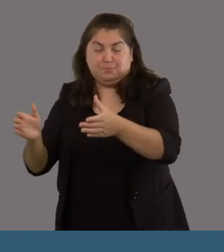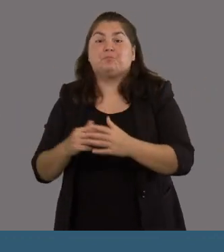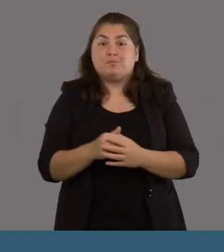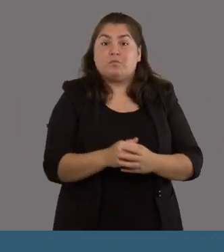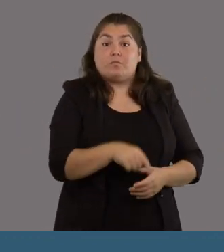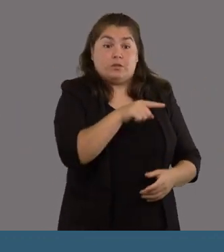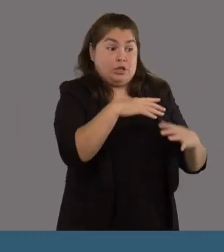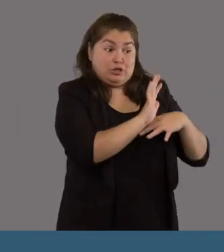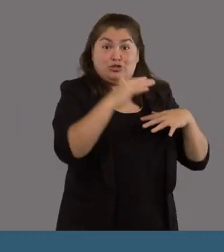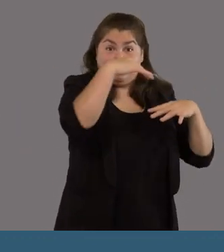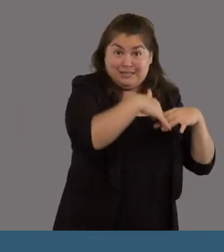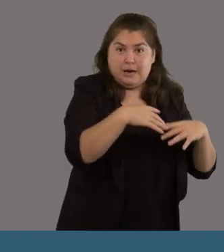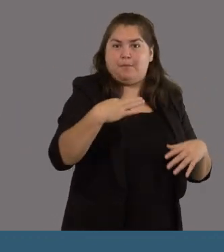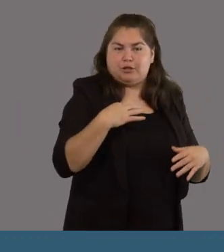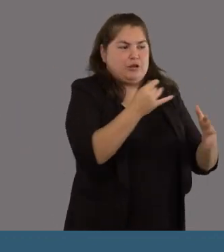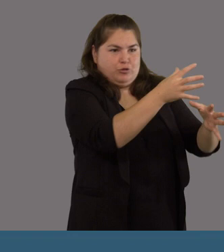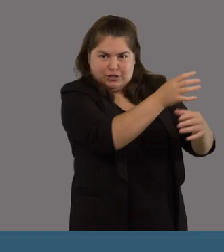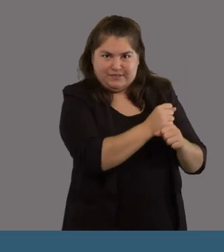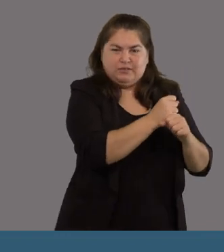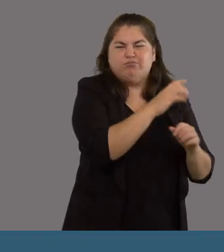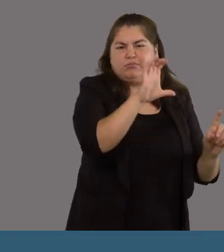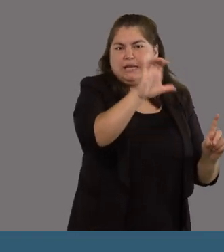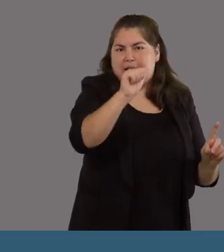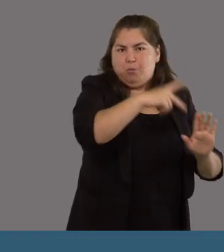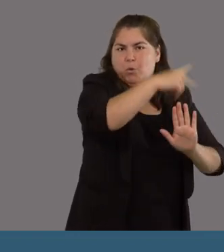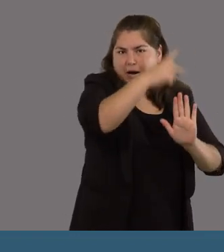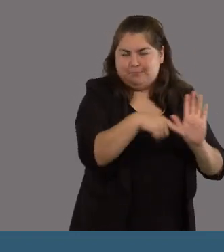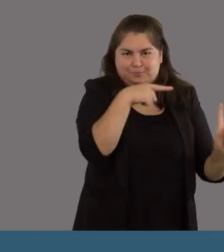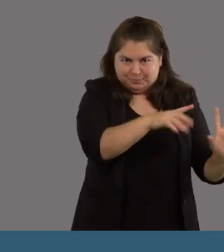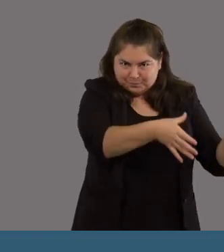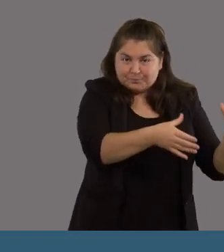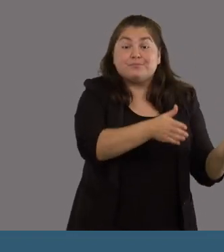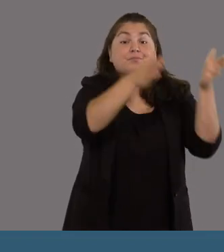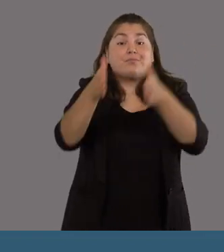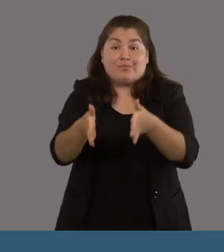First, Indigenous applicants and recipients of Canada Council’s programming.